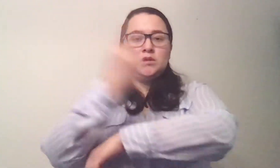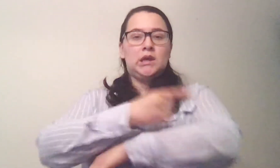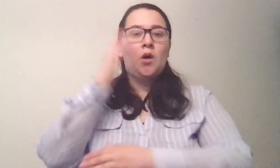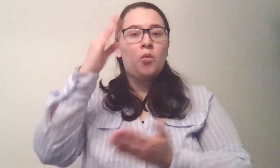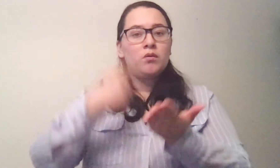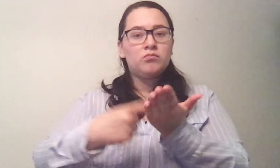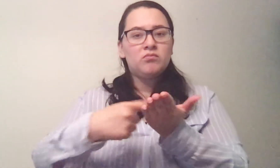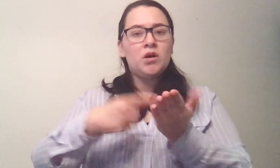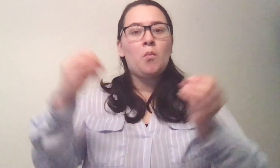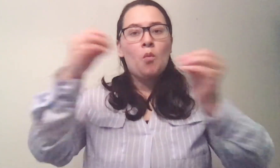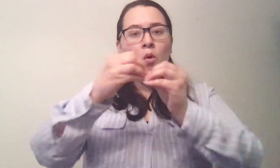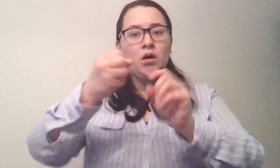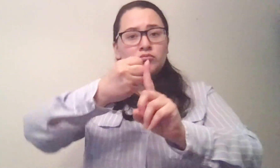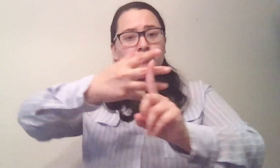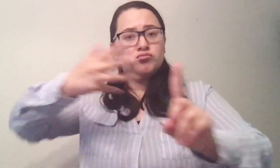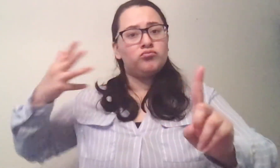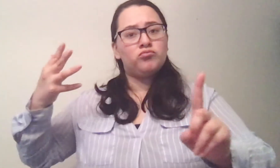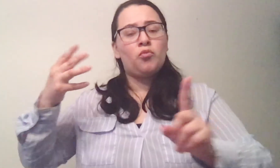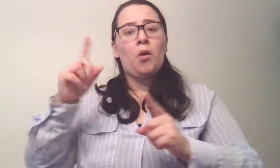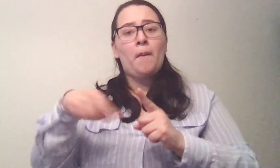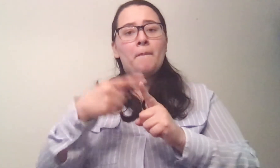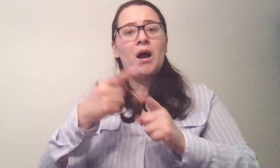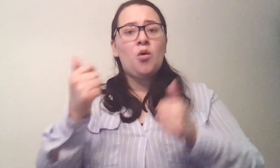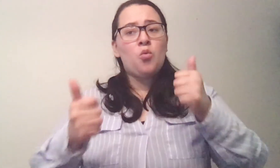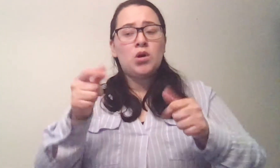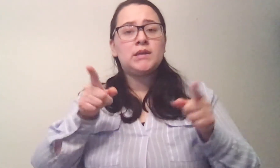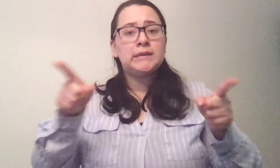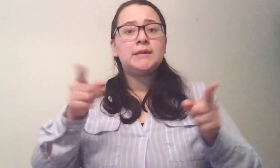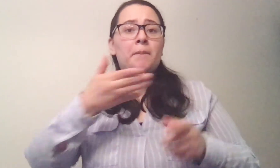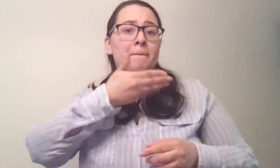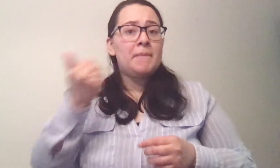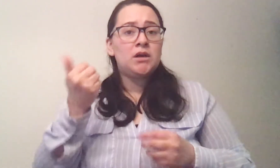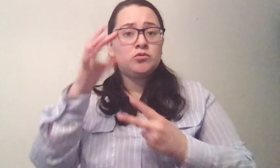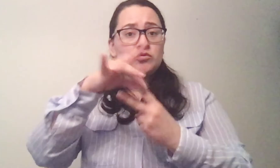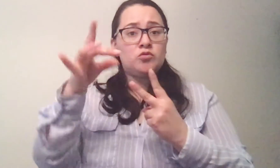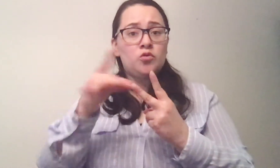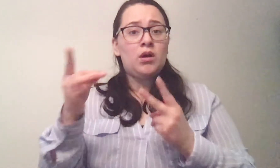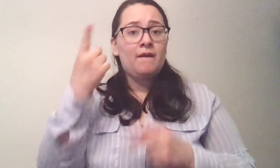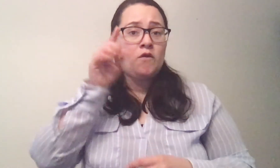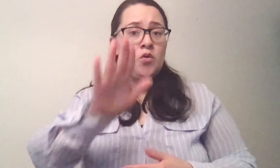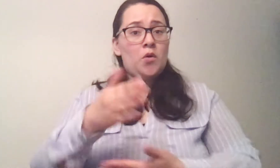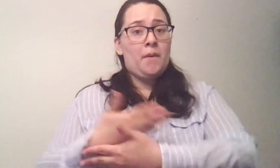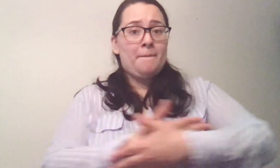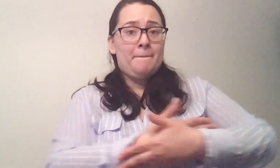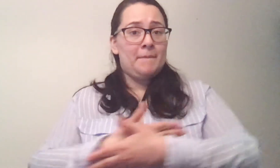Today we will discuss in more detail about which is a better choice for your baby.